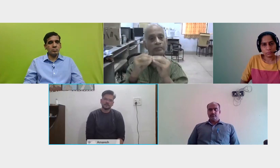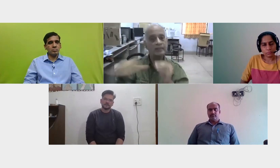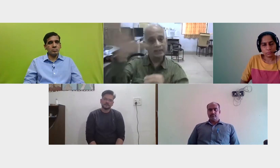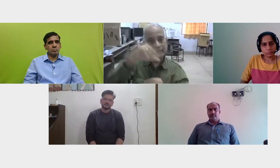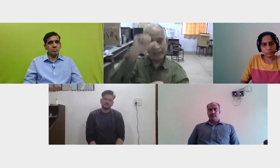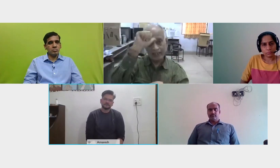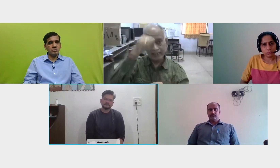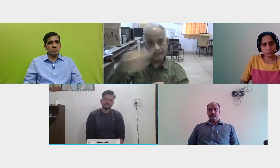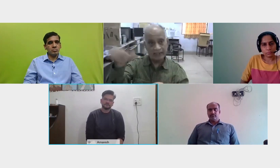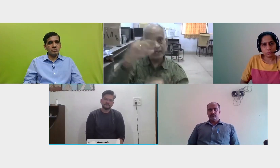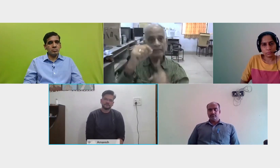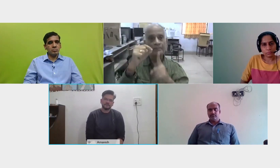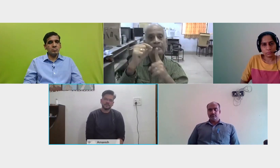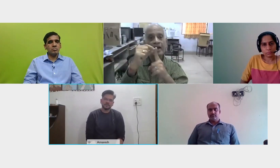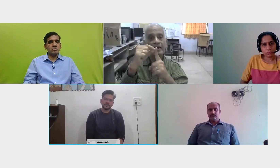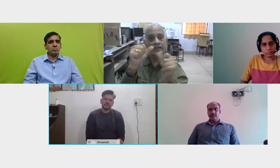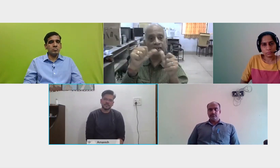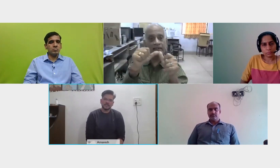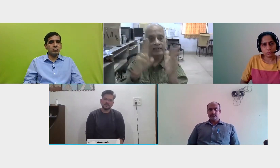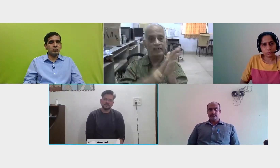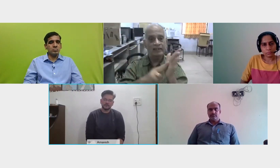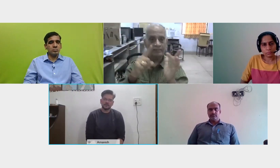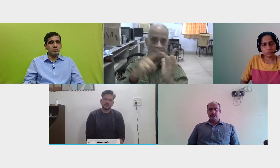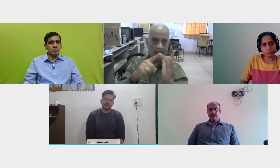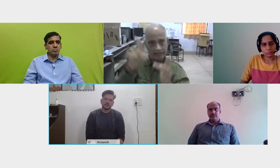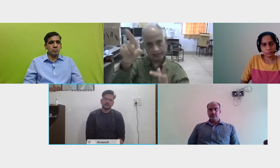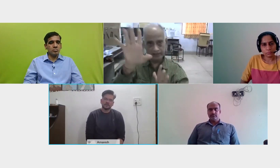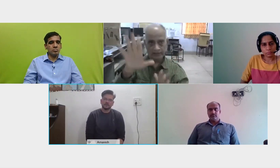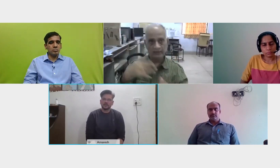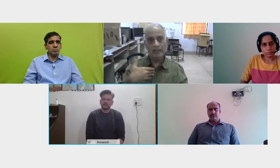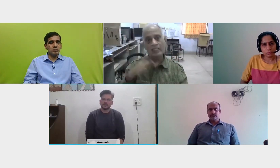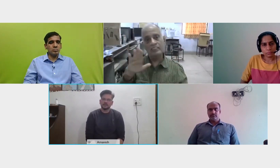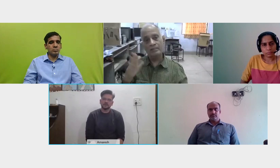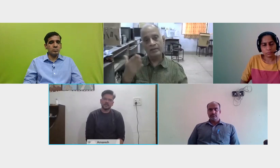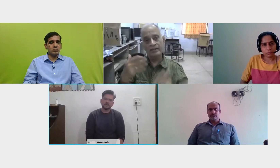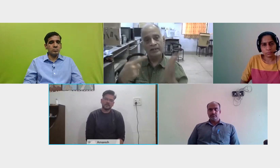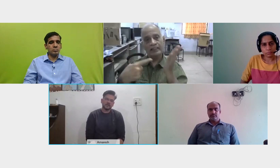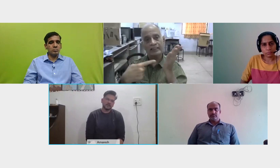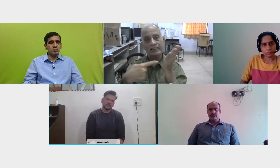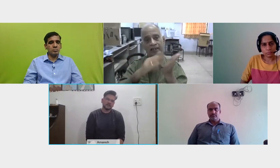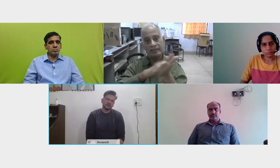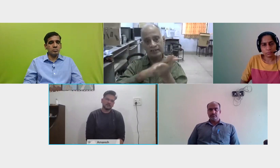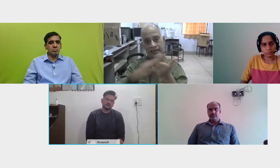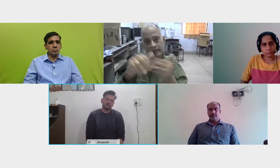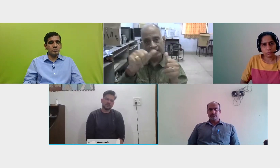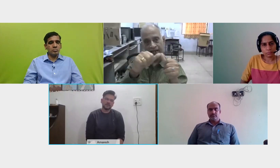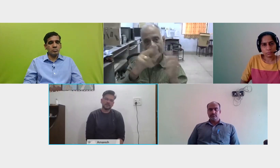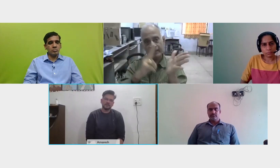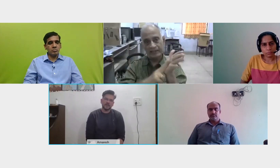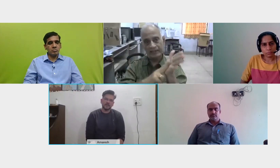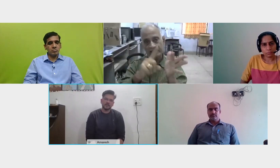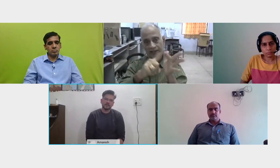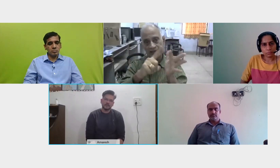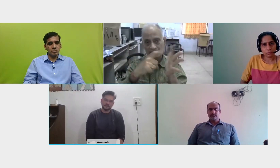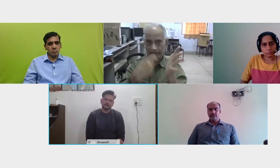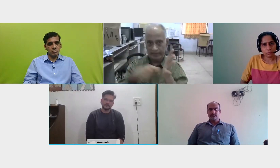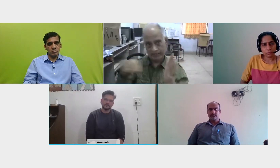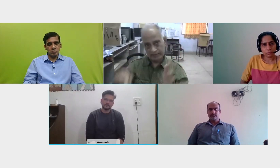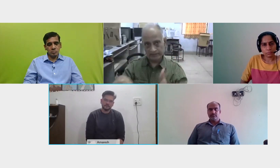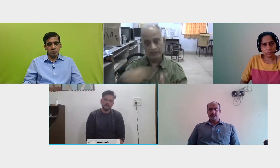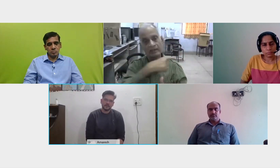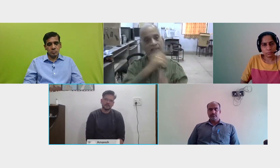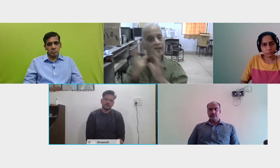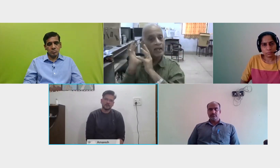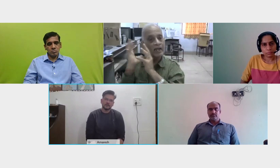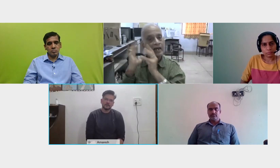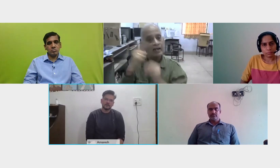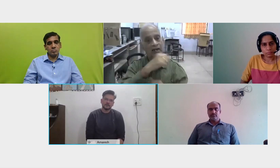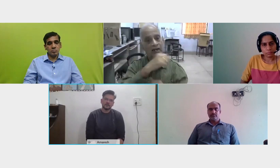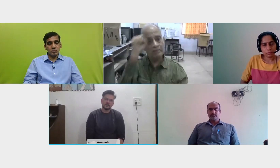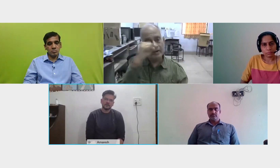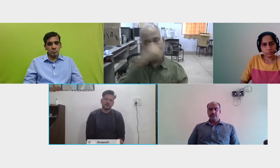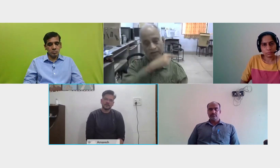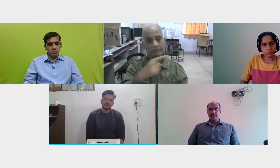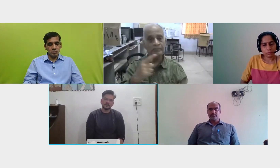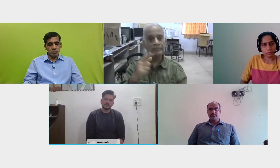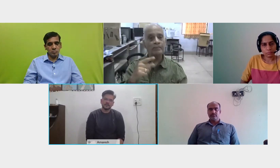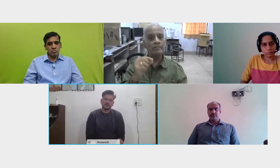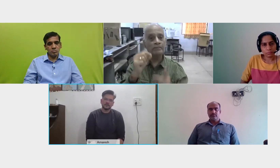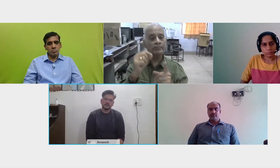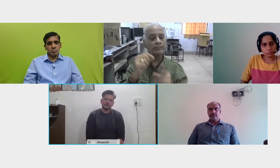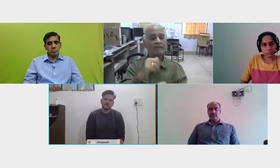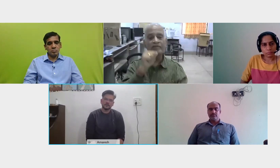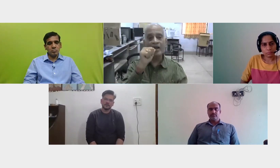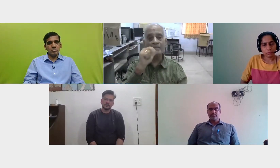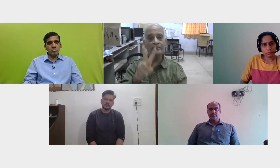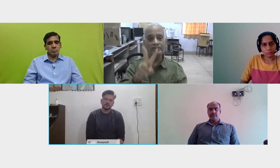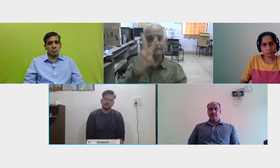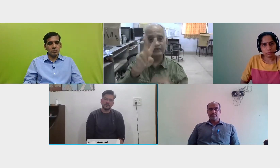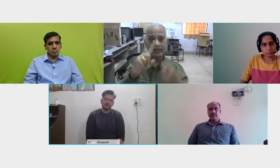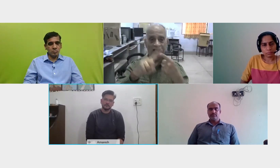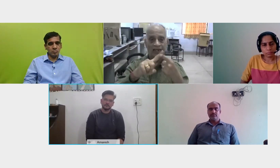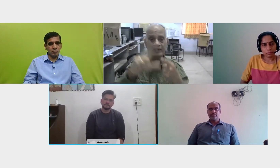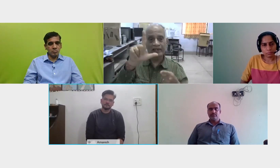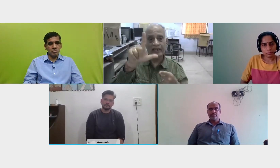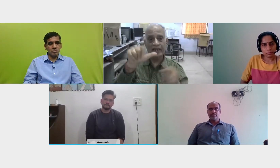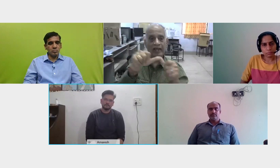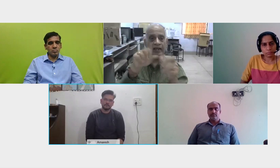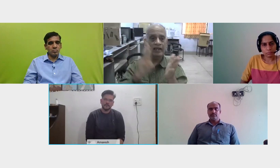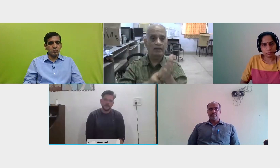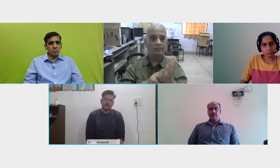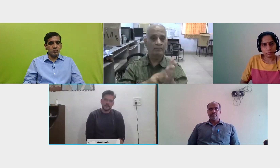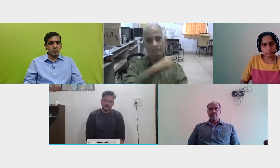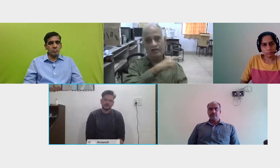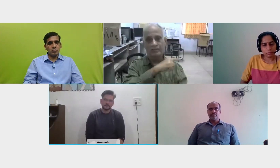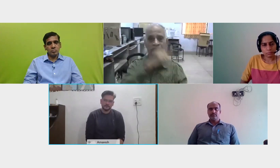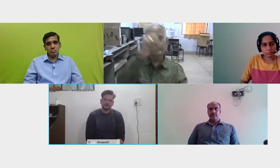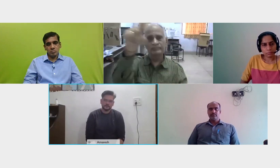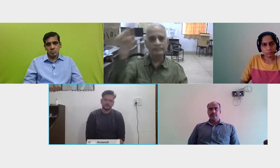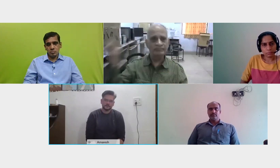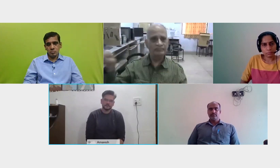as thanni, so there is no sign in south, here Malayalam you say vellam. So we have different